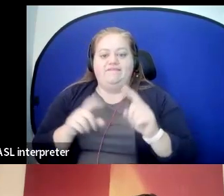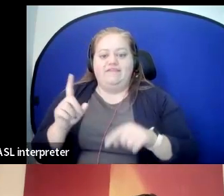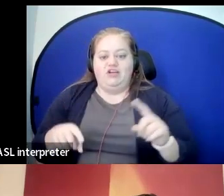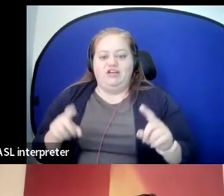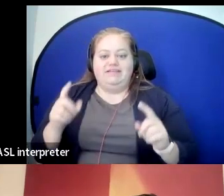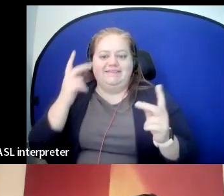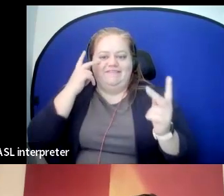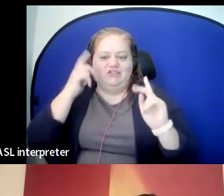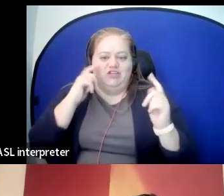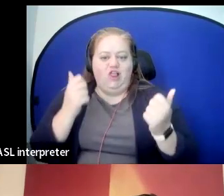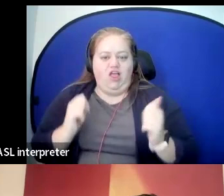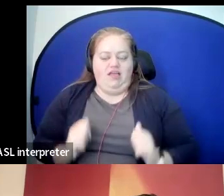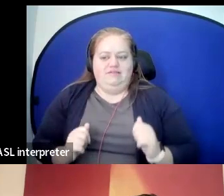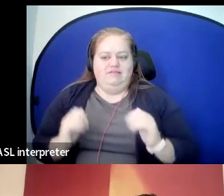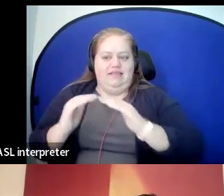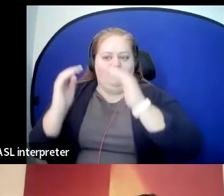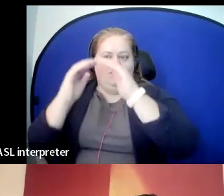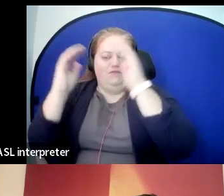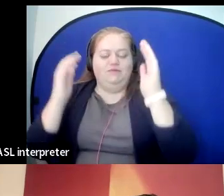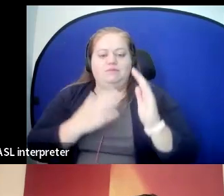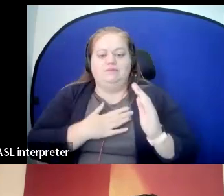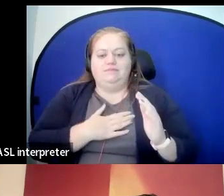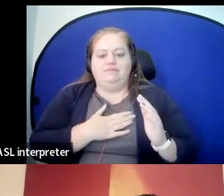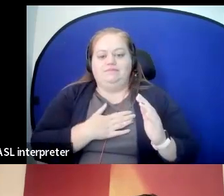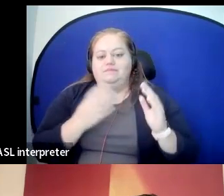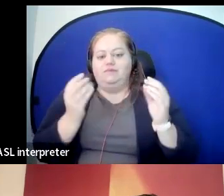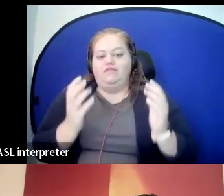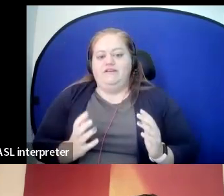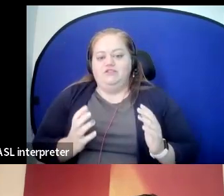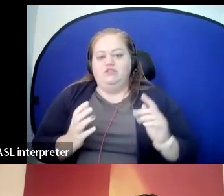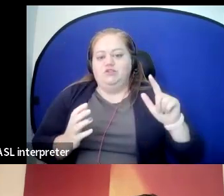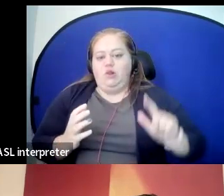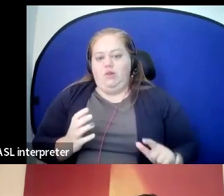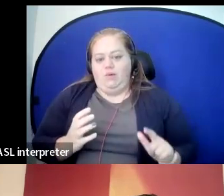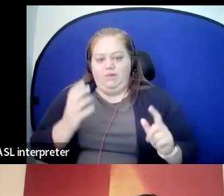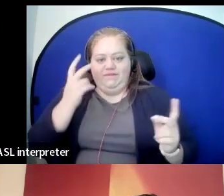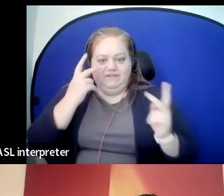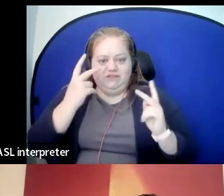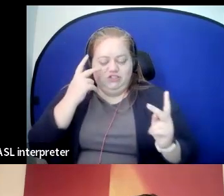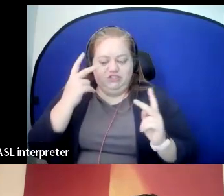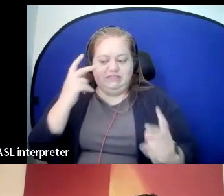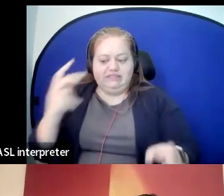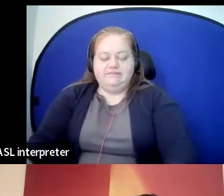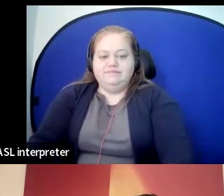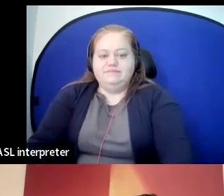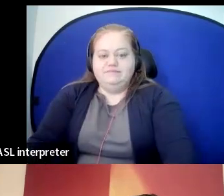So my professor, she's low vision, and she has a guide dog.